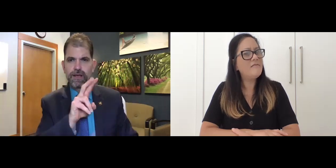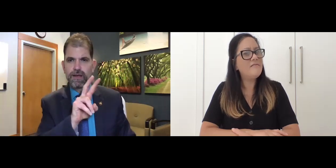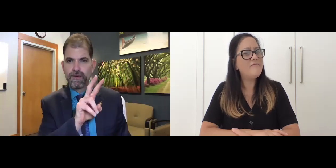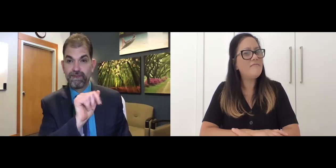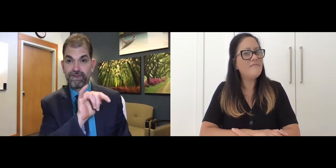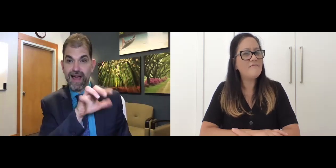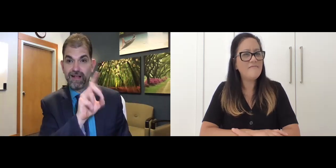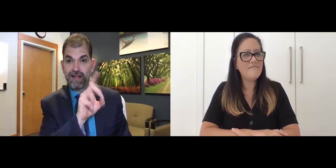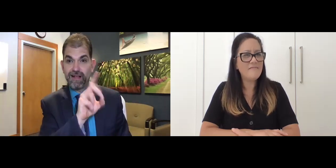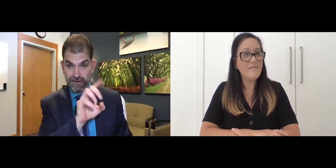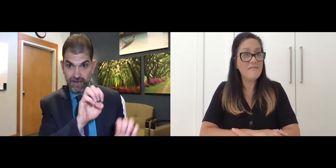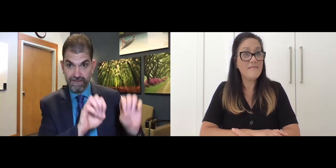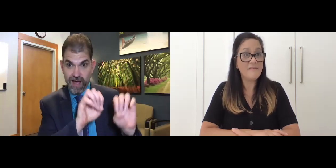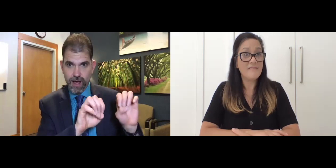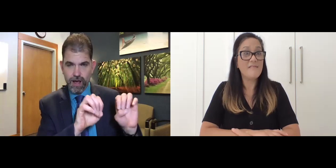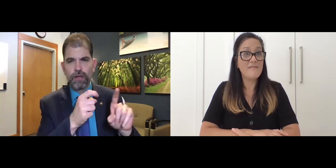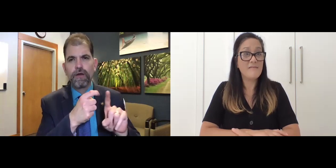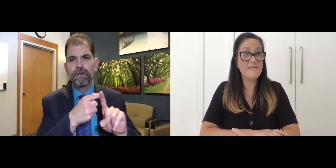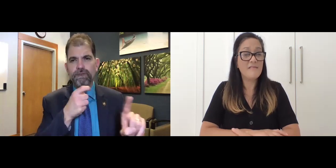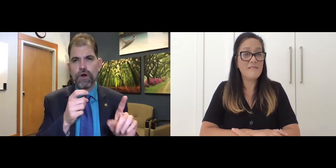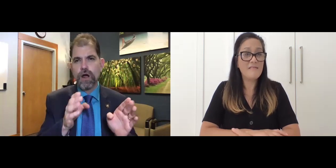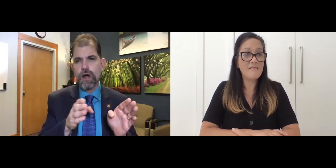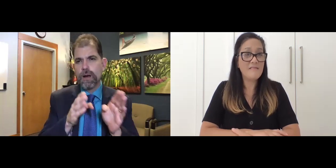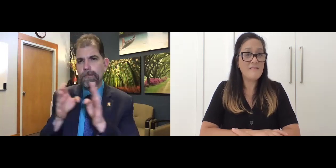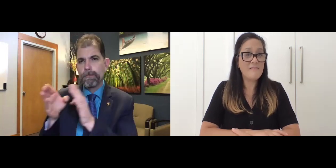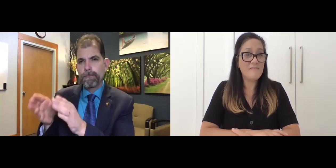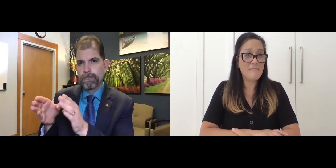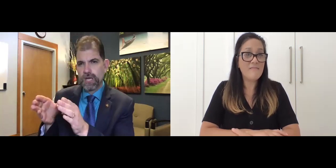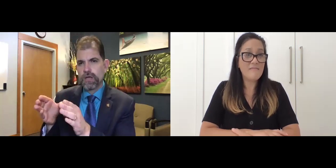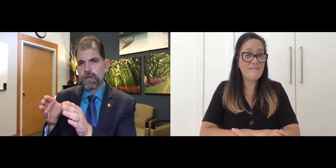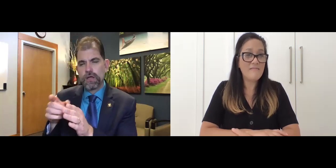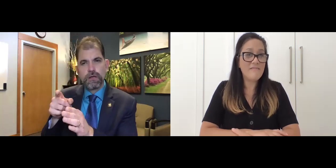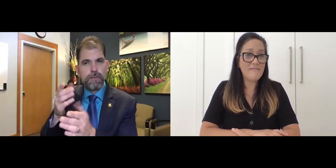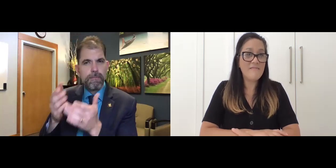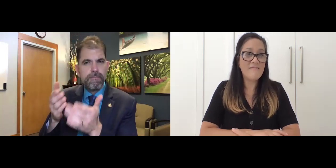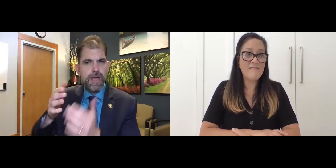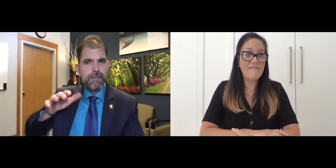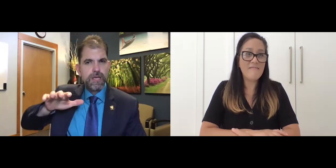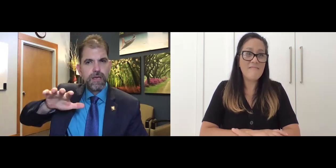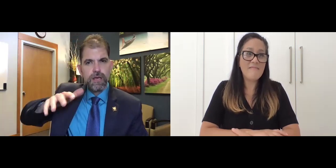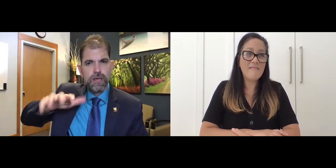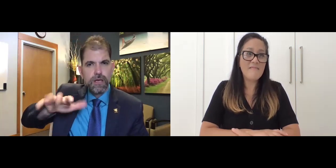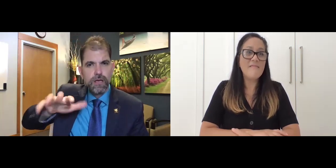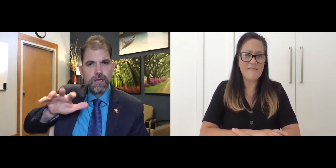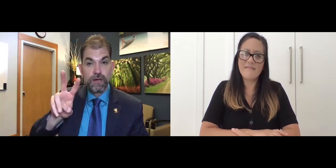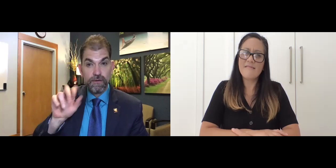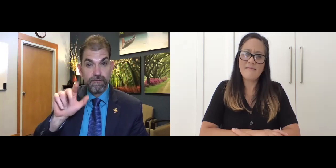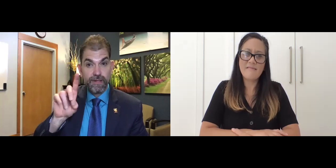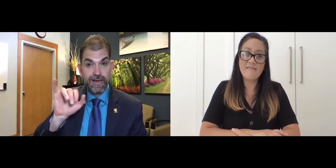division between a valid assessment versus a